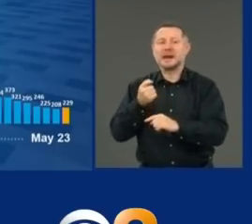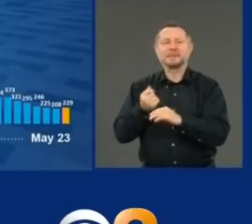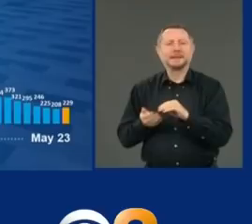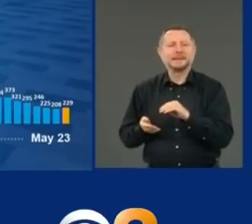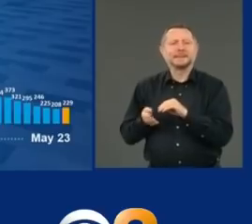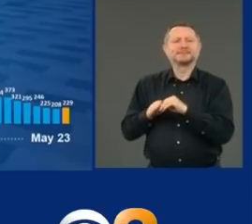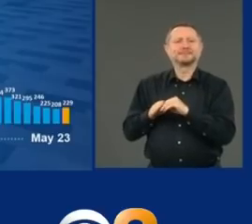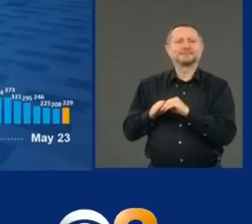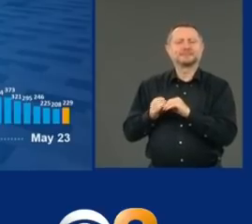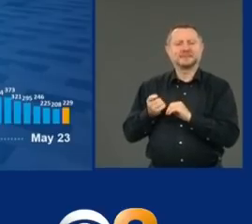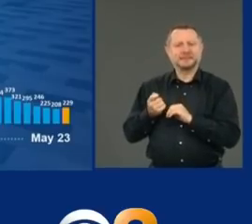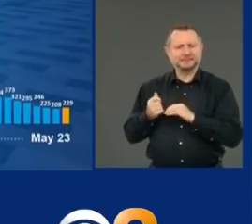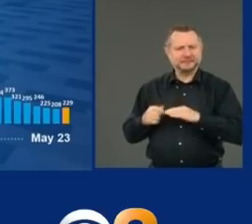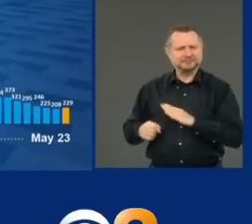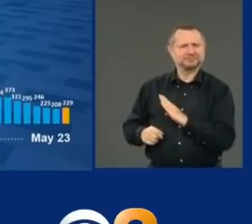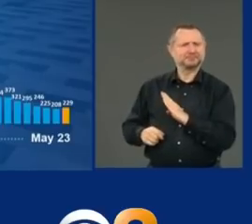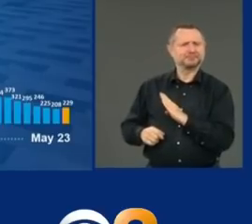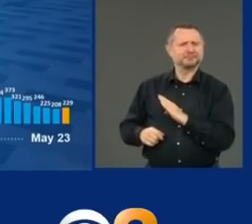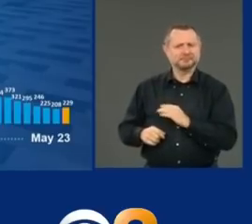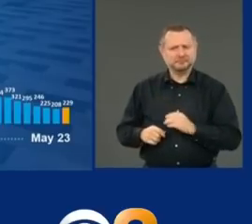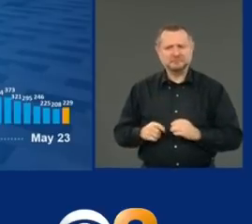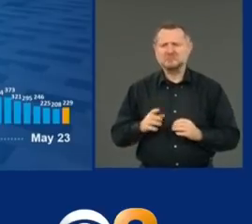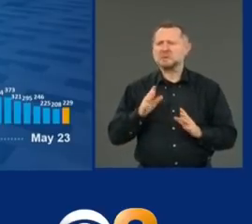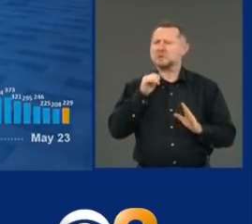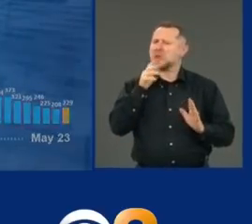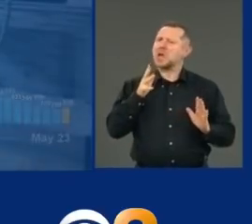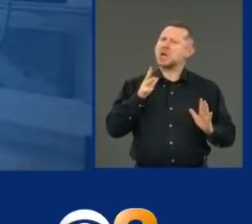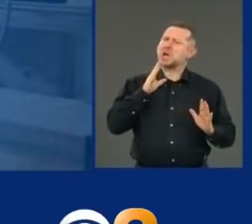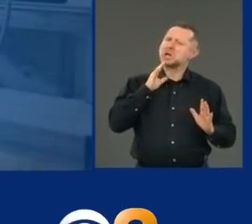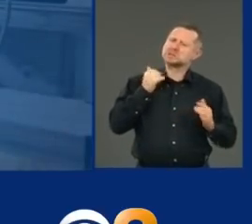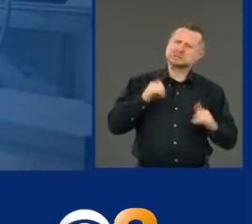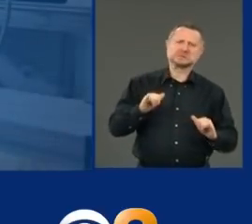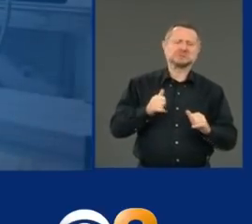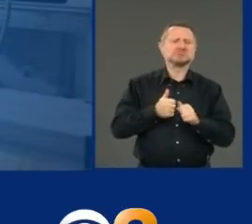THE ROLLING NUMBER OF HOSPITALIZATIONS IS DOWN AND